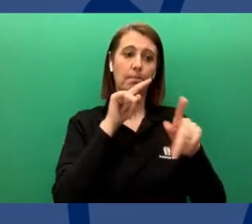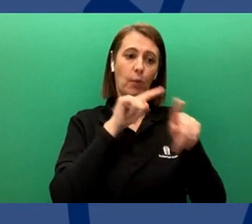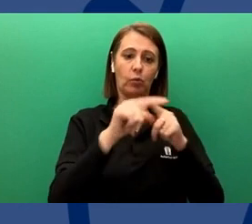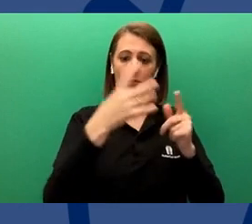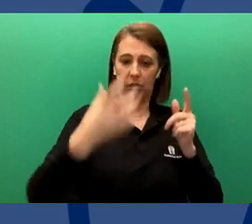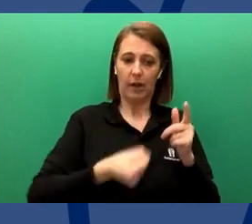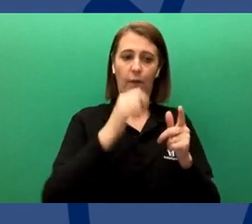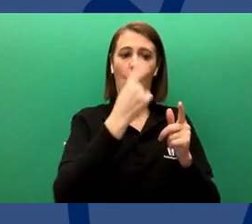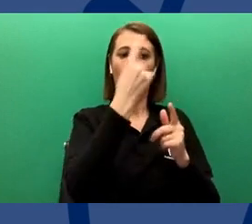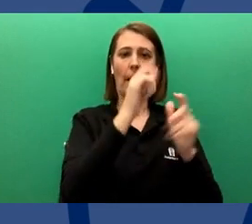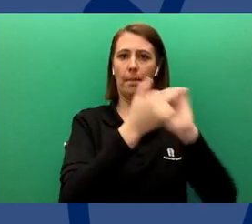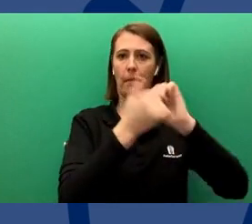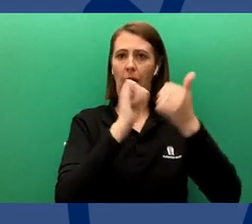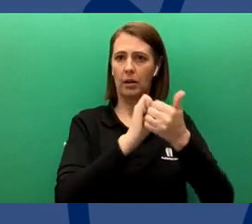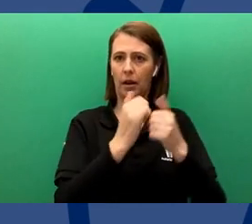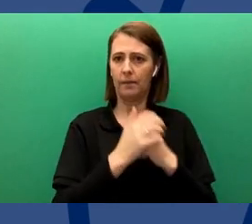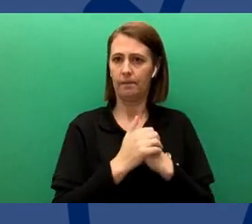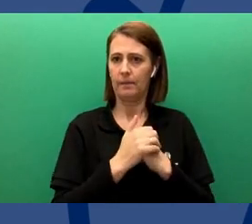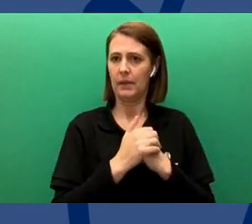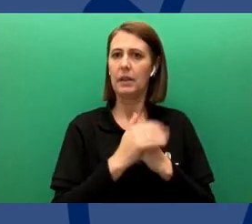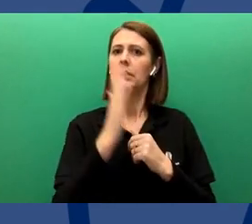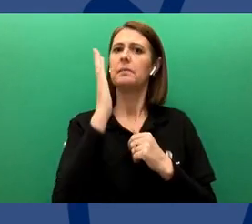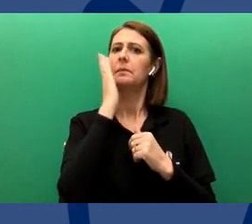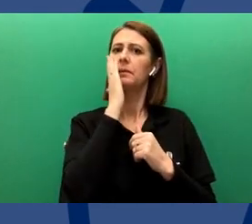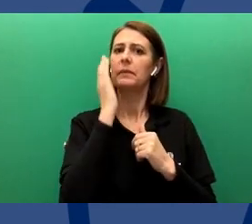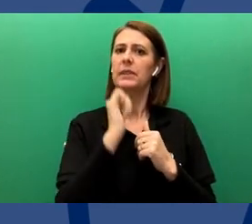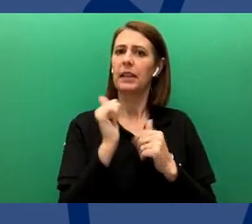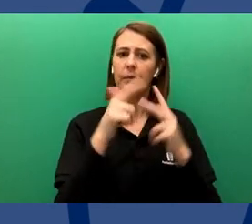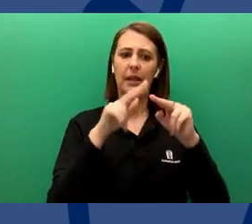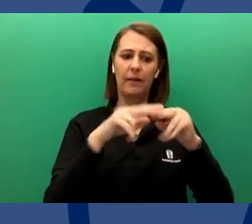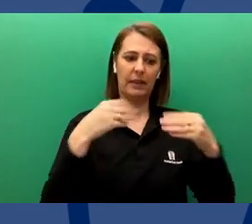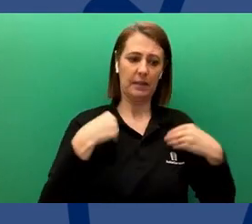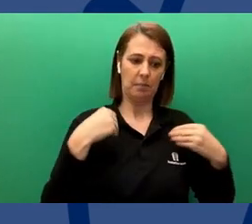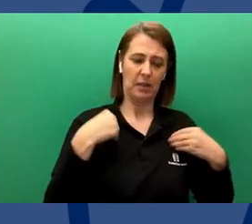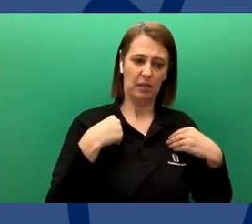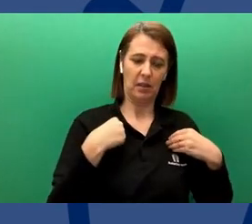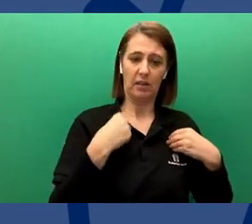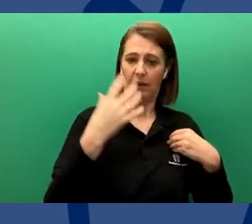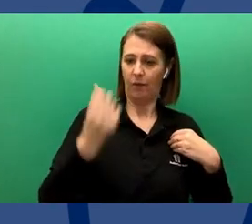It's irrelevant whether it's a business income source for one partner or both. The